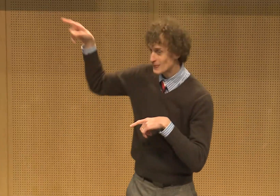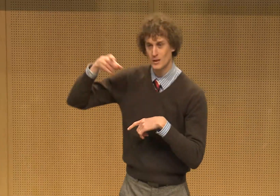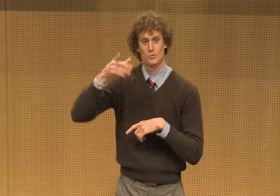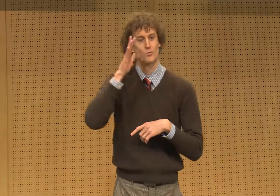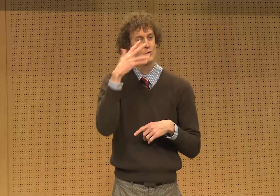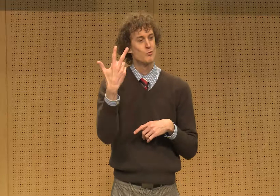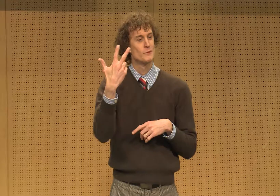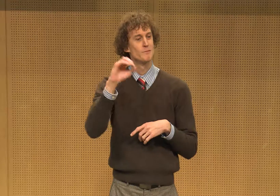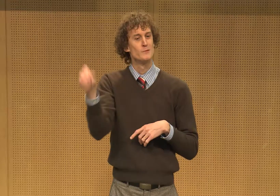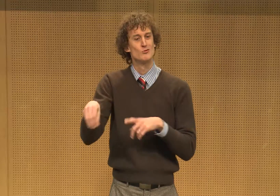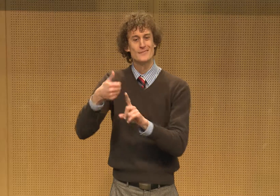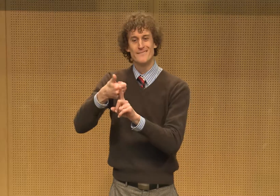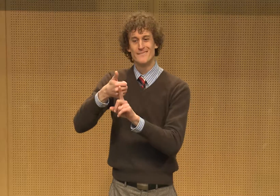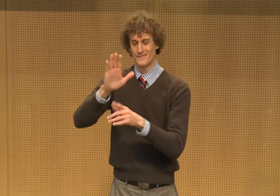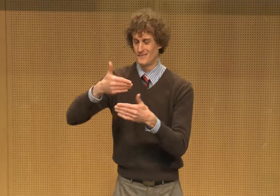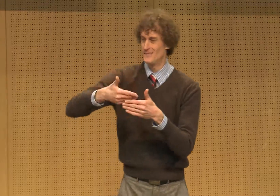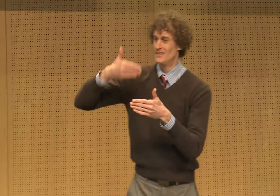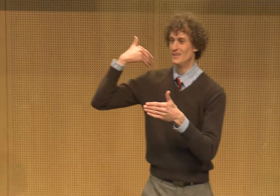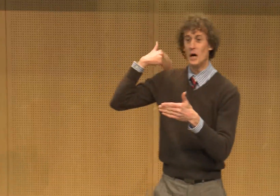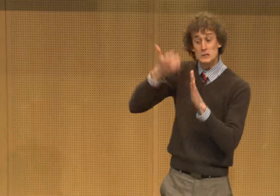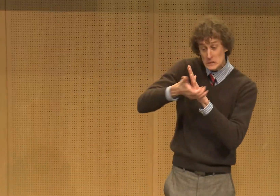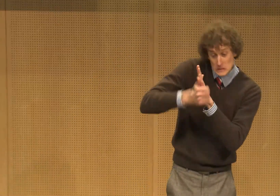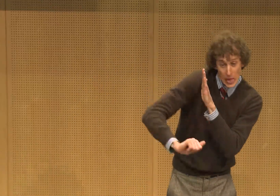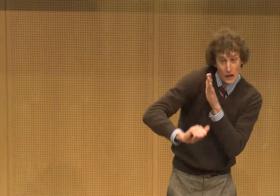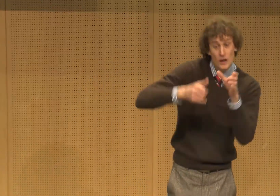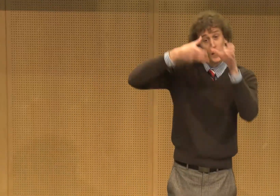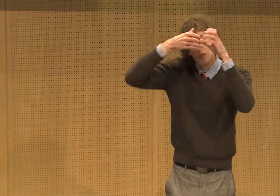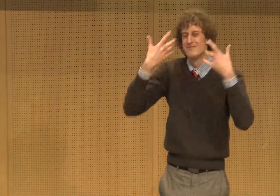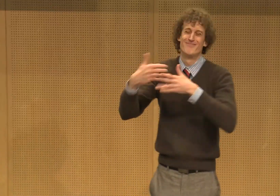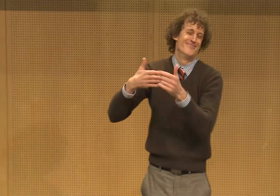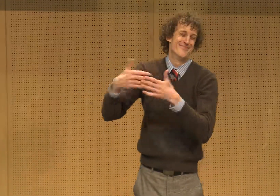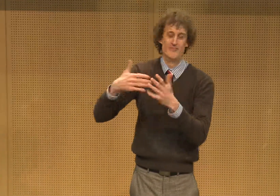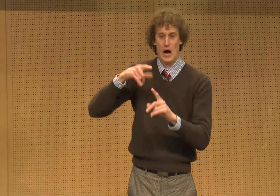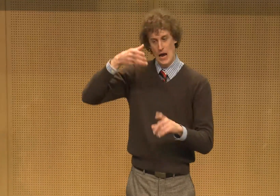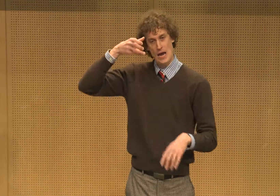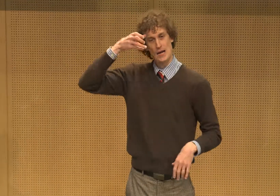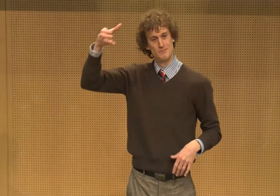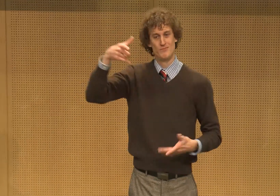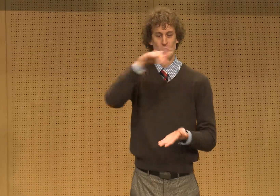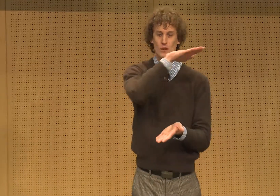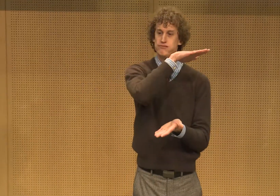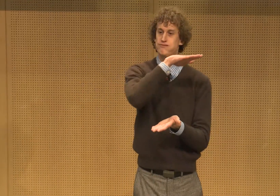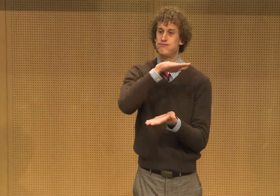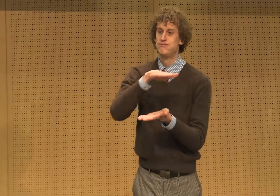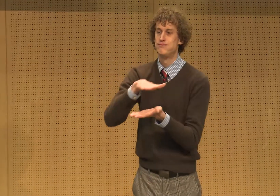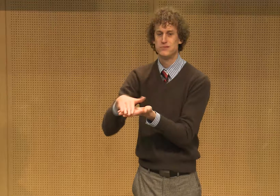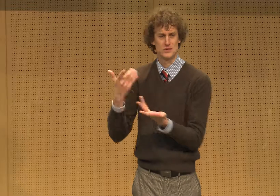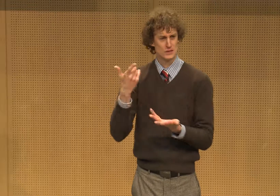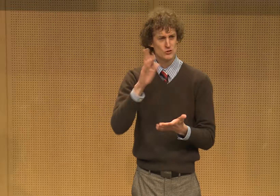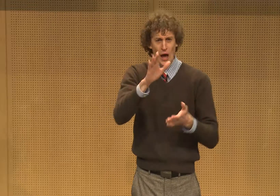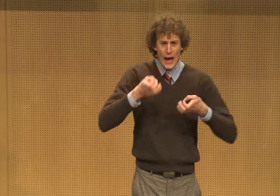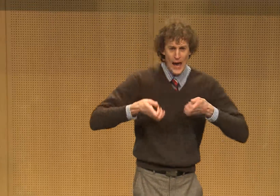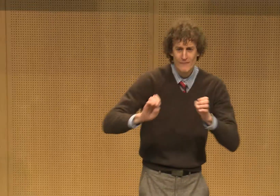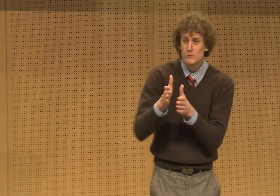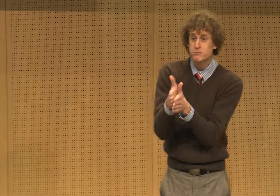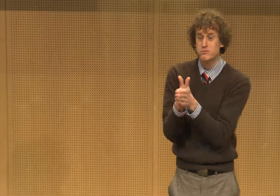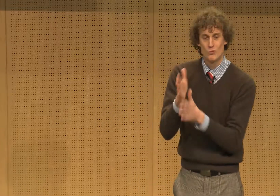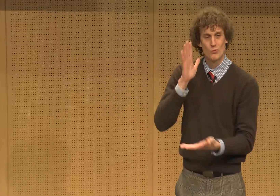that one, it would change the final outcome. You see the top number, what the result would be if I'm giving 101%,